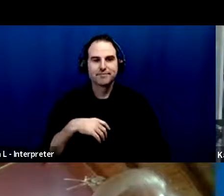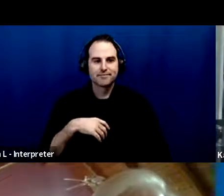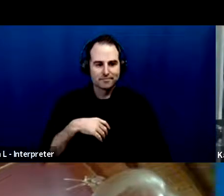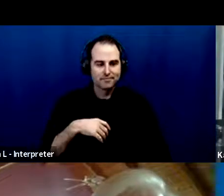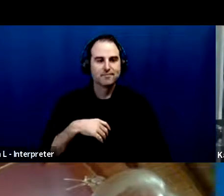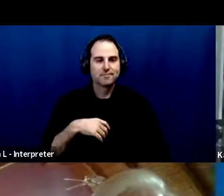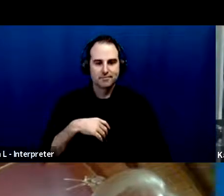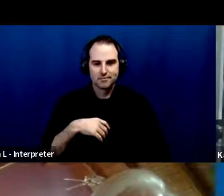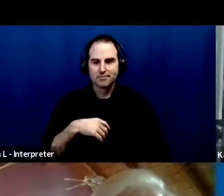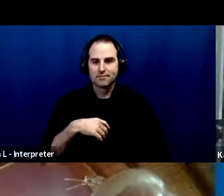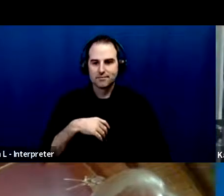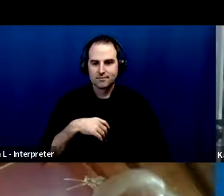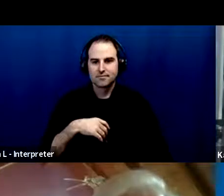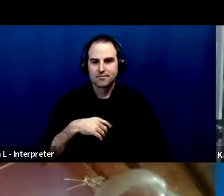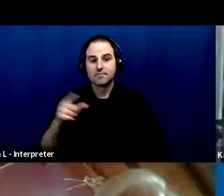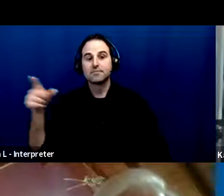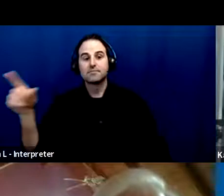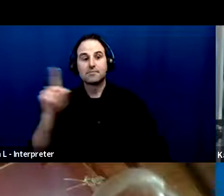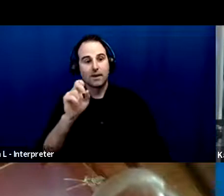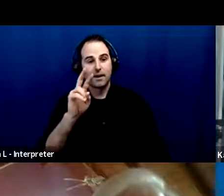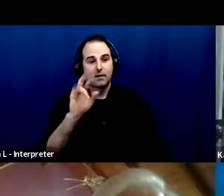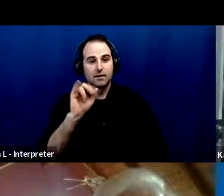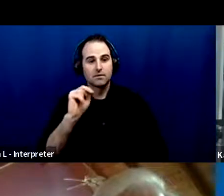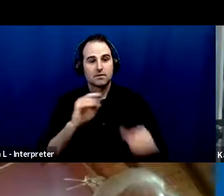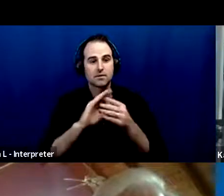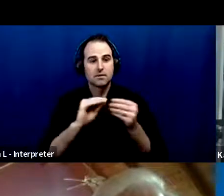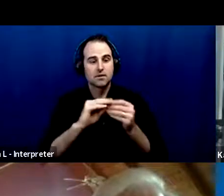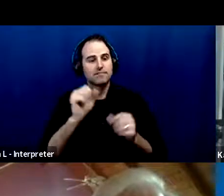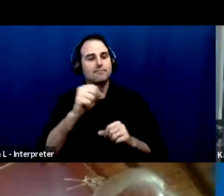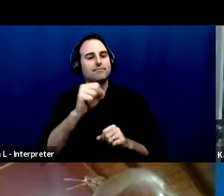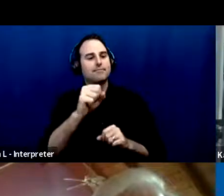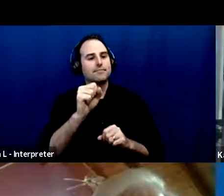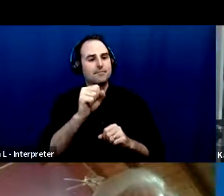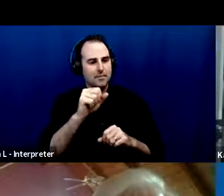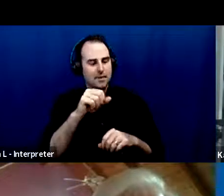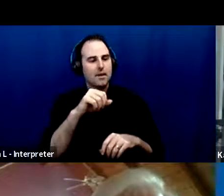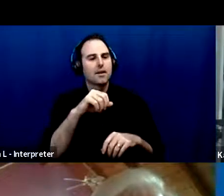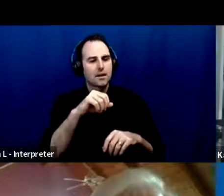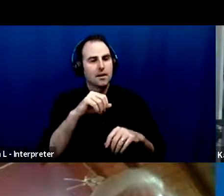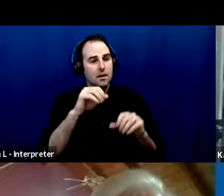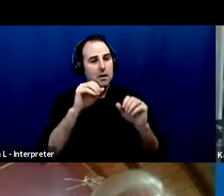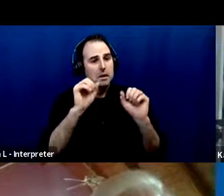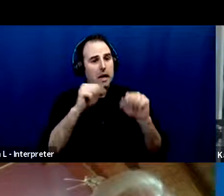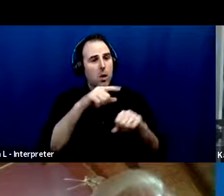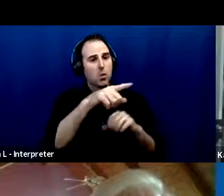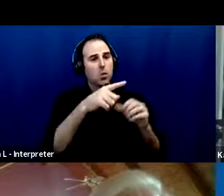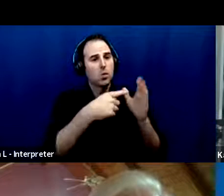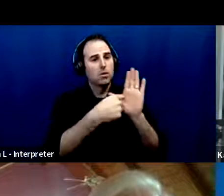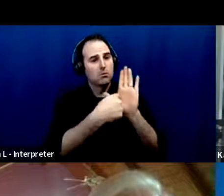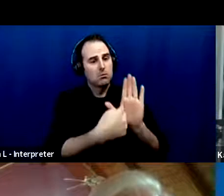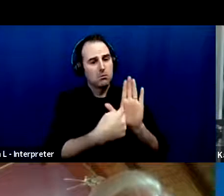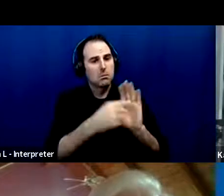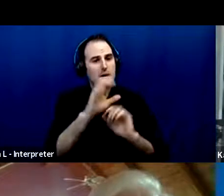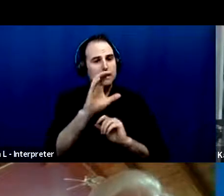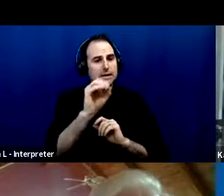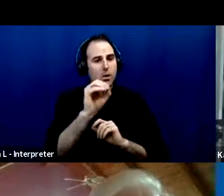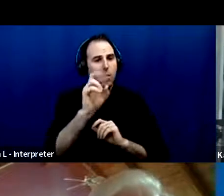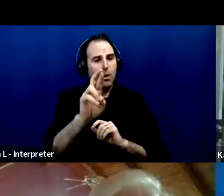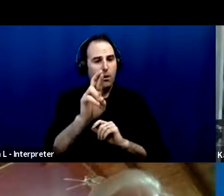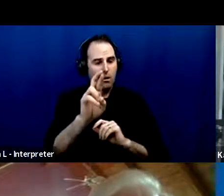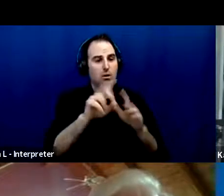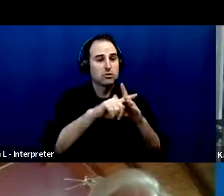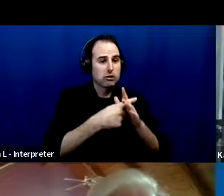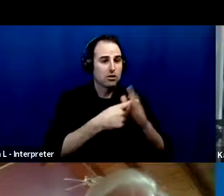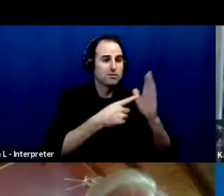with Diane, maybe a sample of what it would look like from start to finish on a car for those of us that are doing the curriculum